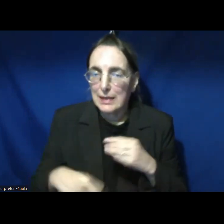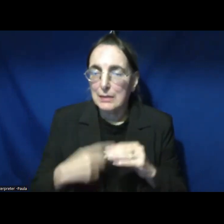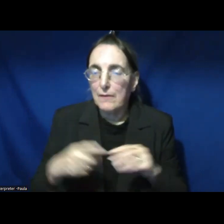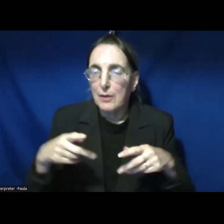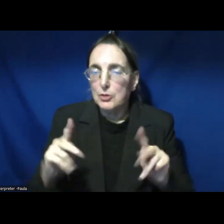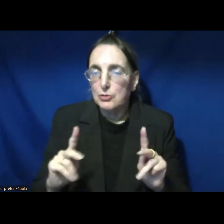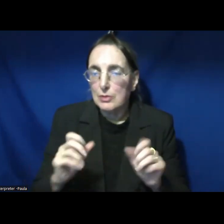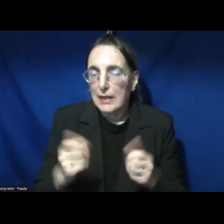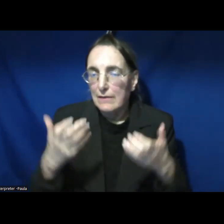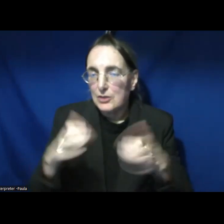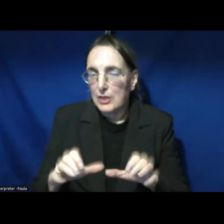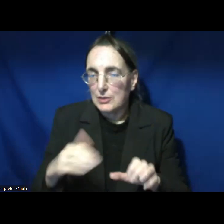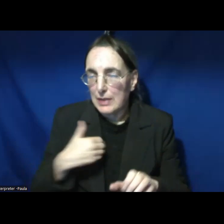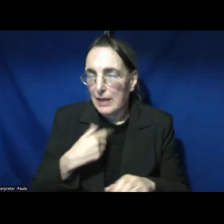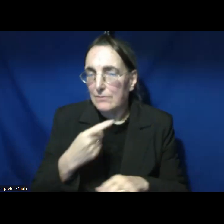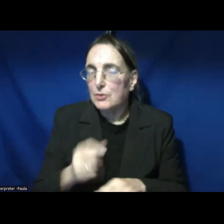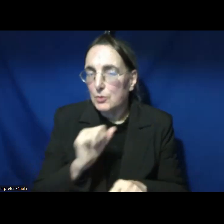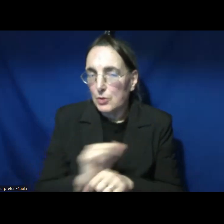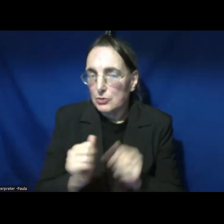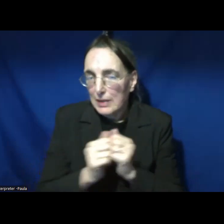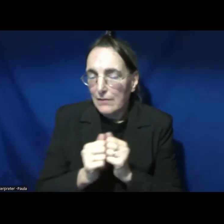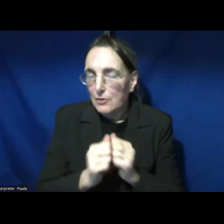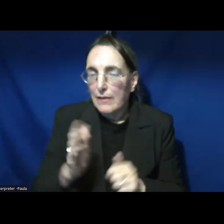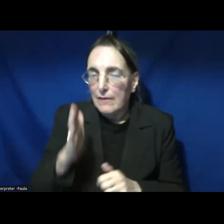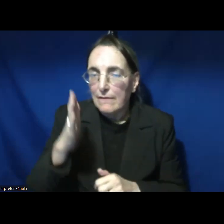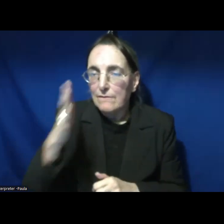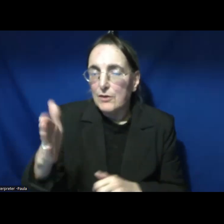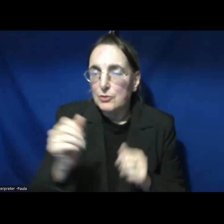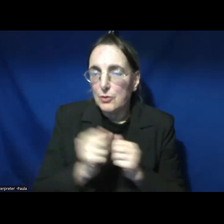we will have to collaborate in the future. With that, I will turn it over to Ryan.